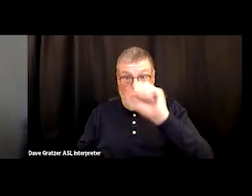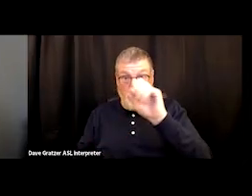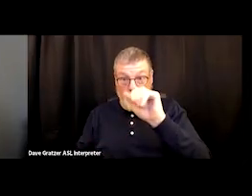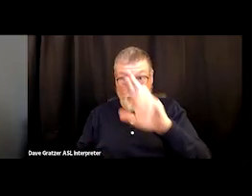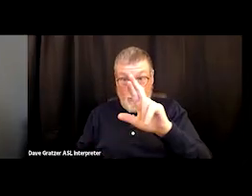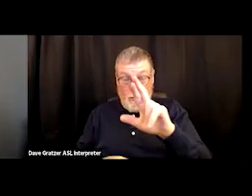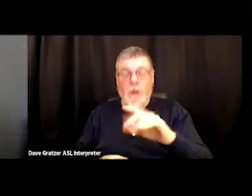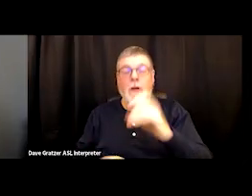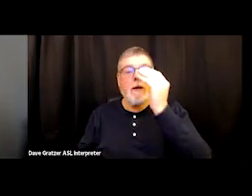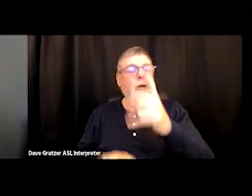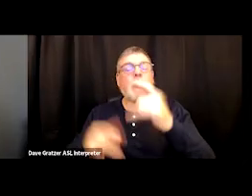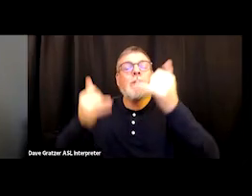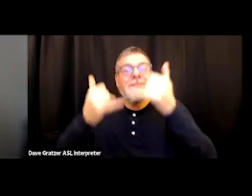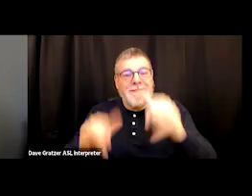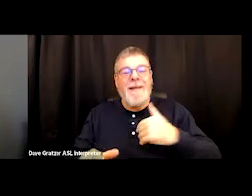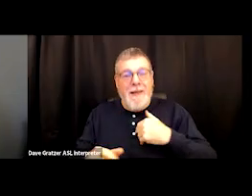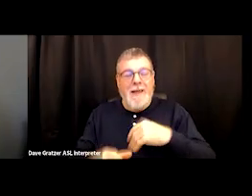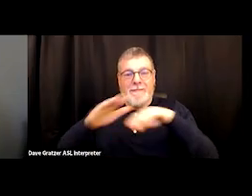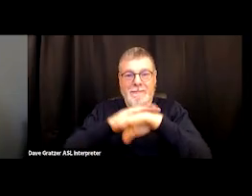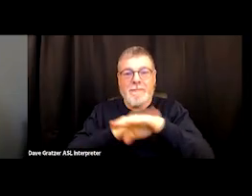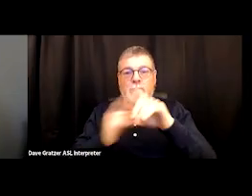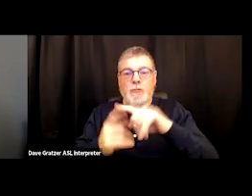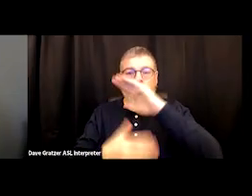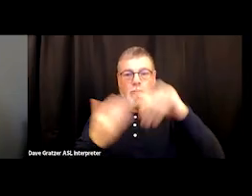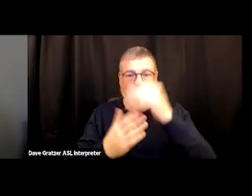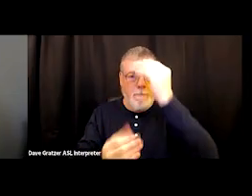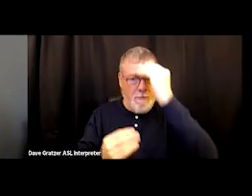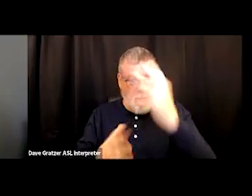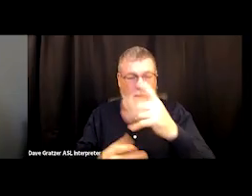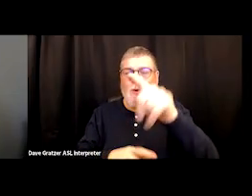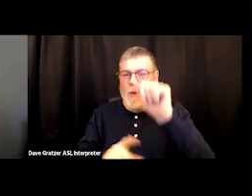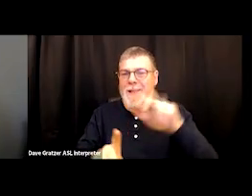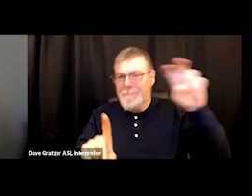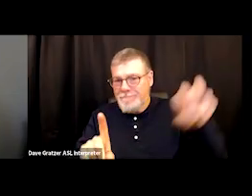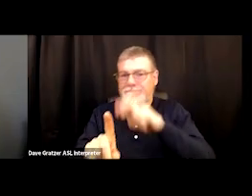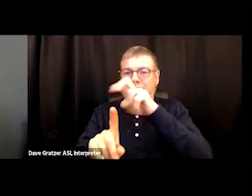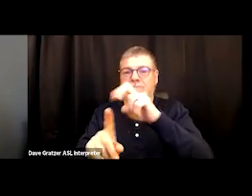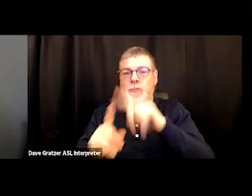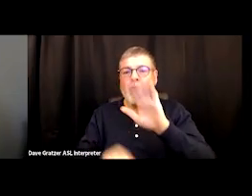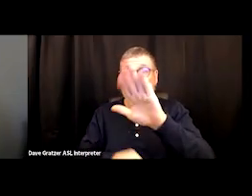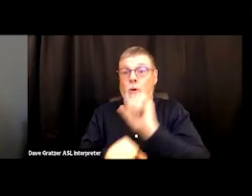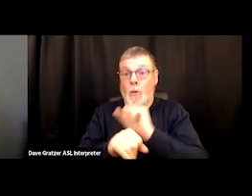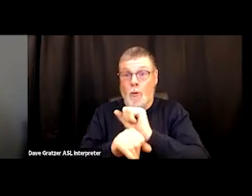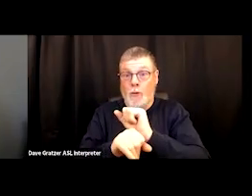all of the content in the SOAR online course. So you're welcome to log back into your SOAR Works account on our website